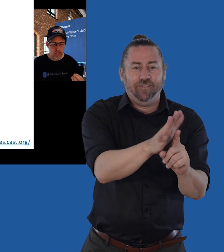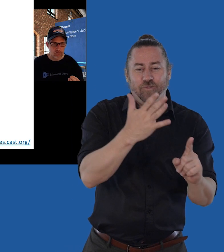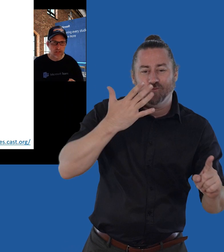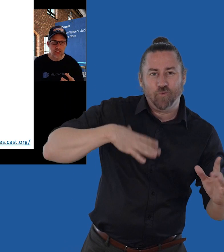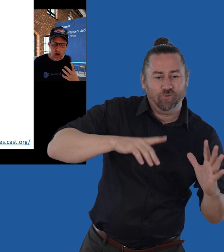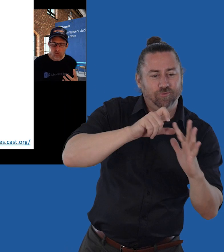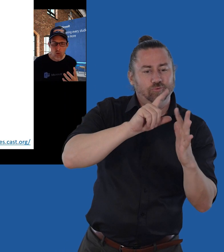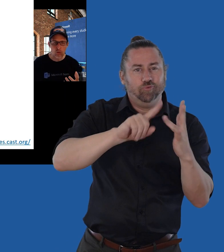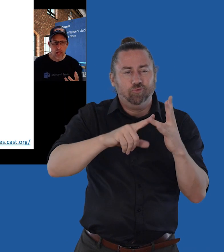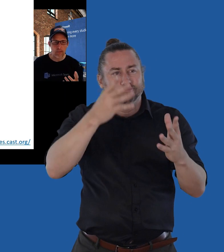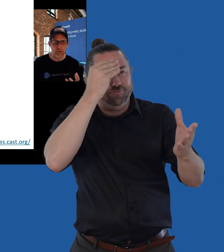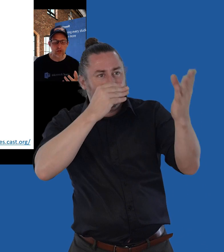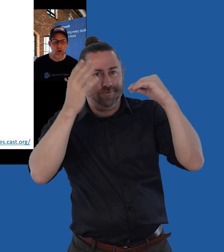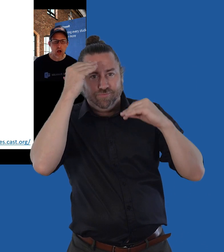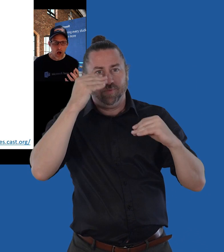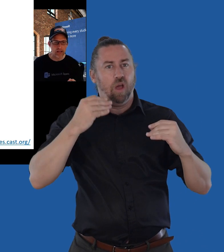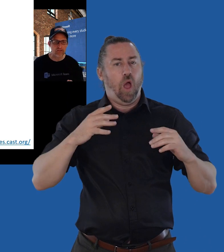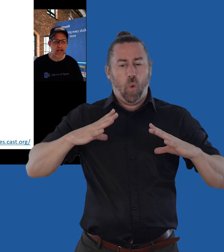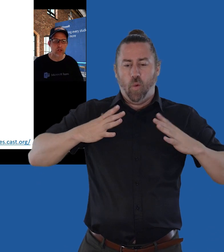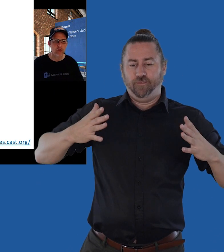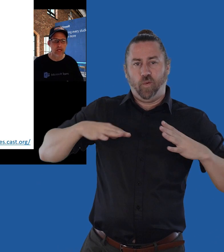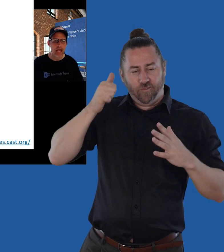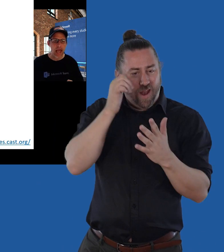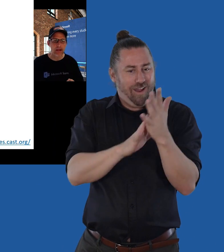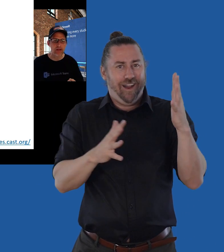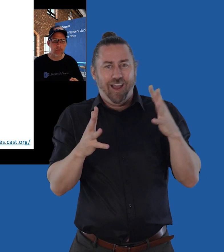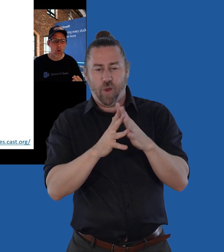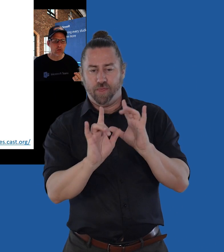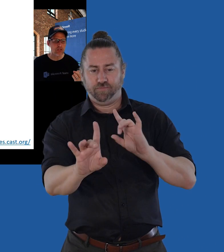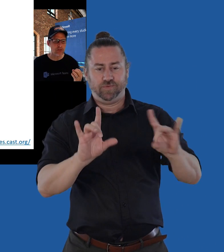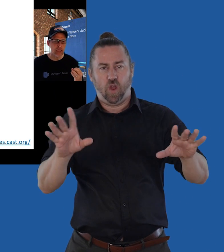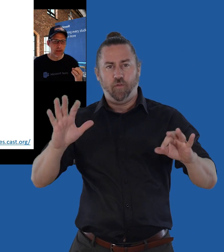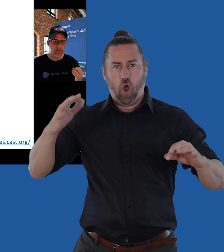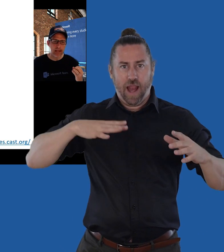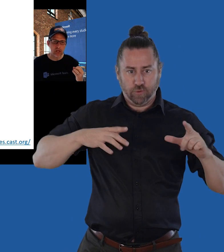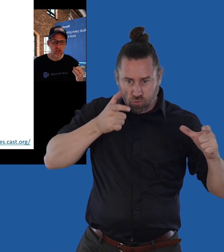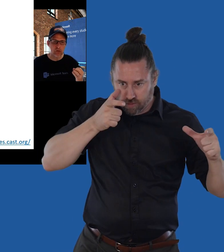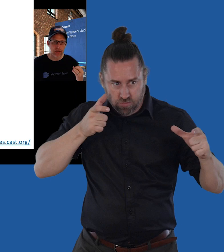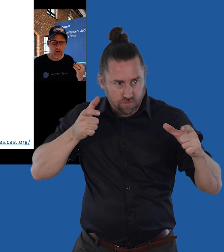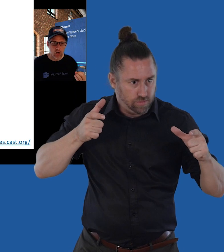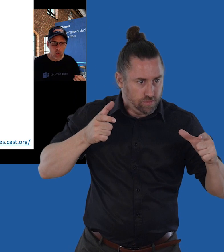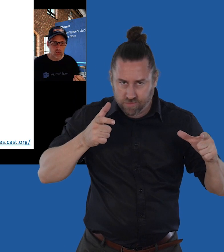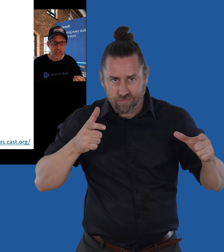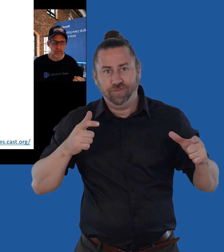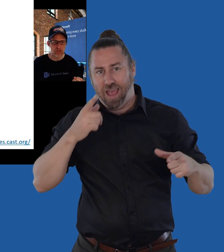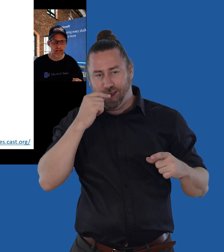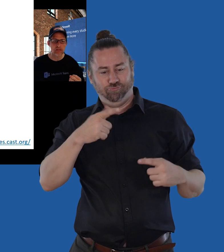relevance are all, you know, highly valued. And also thinking about making sure that our goals, and objectives,